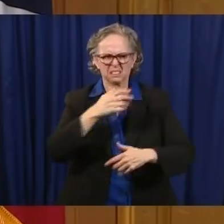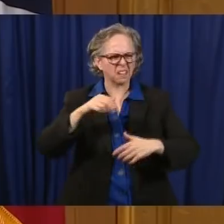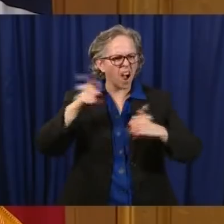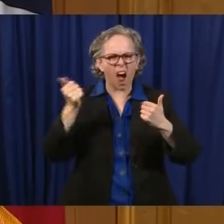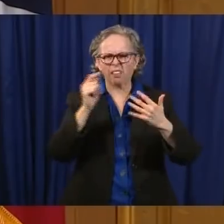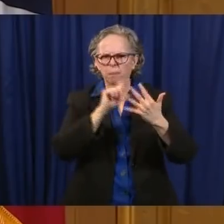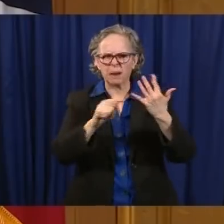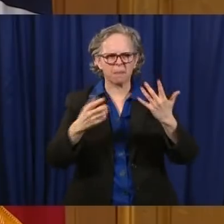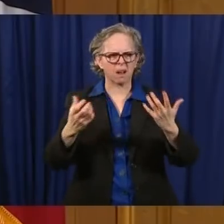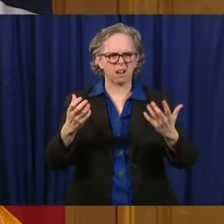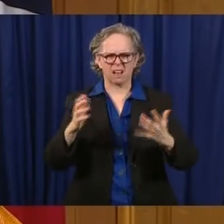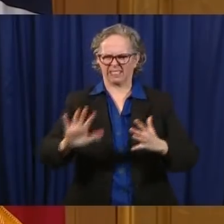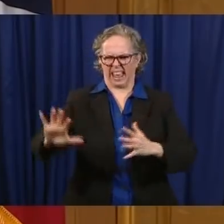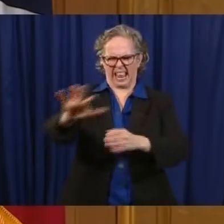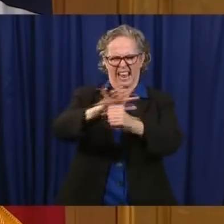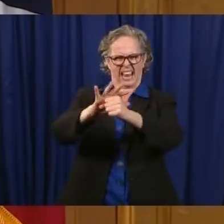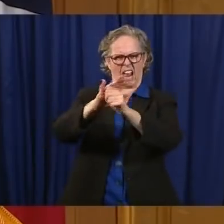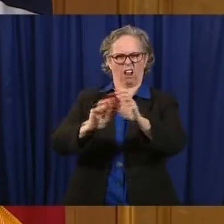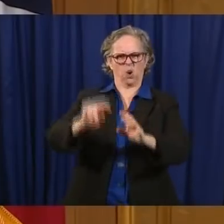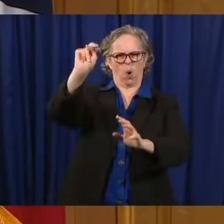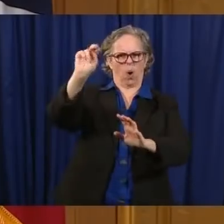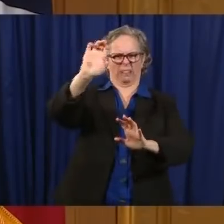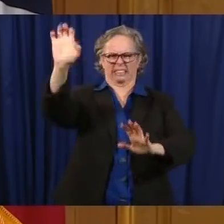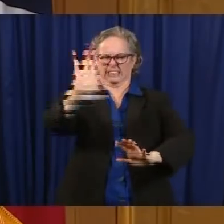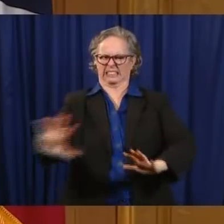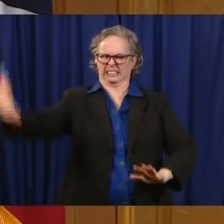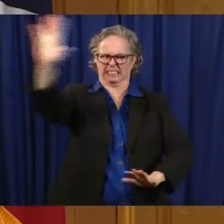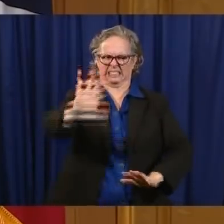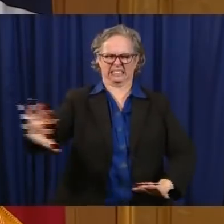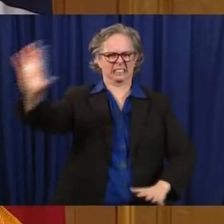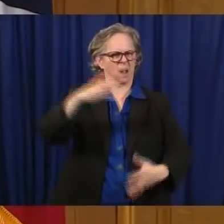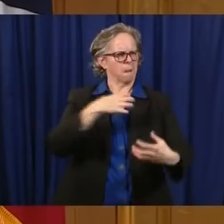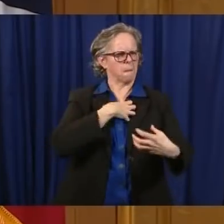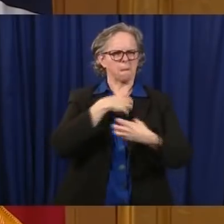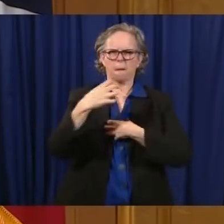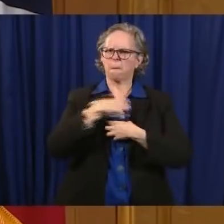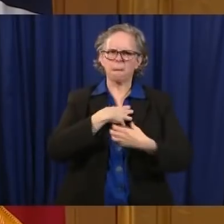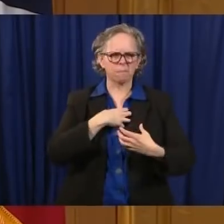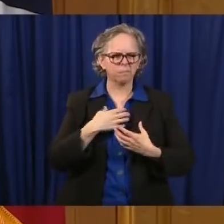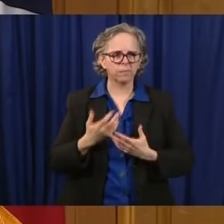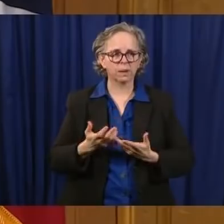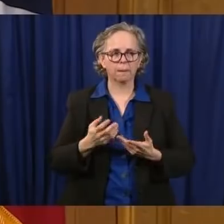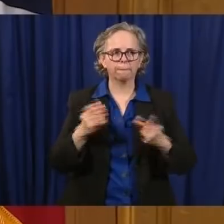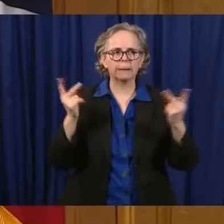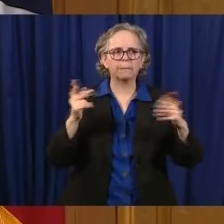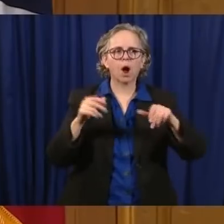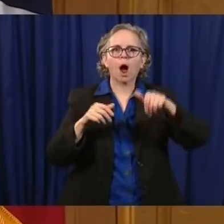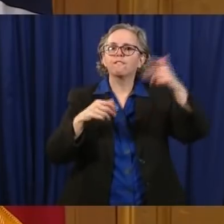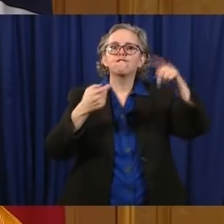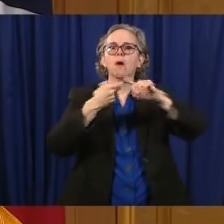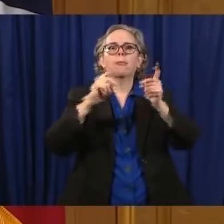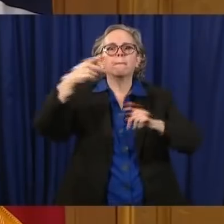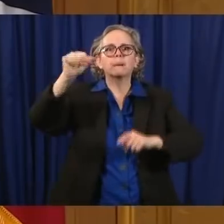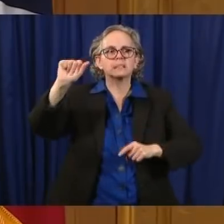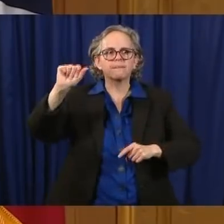HAVE HAD REPEATED COMPLAINTS FROM CHIEFS OF POLICE, FROM OTHERS, FROM THAT PART OF THE